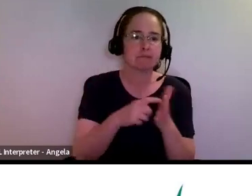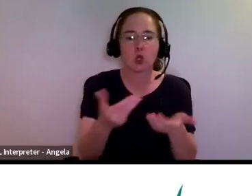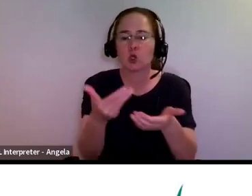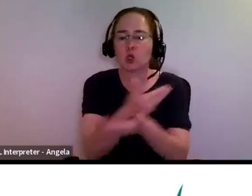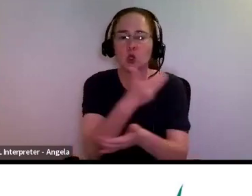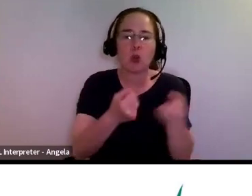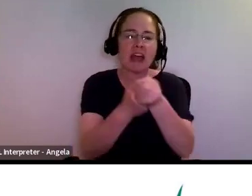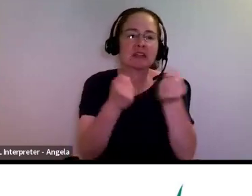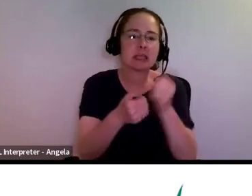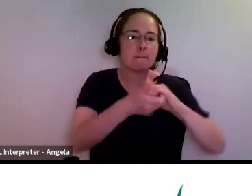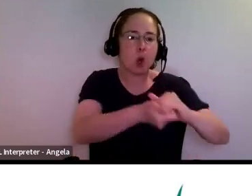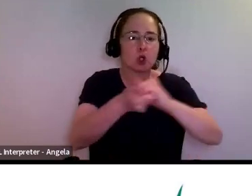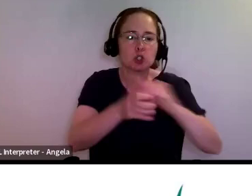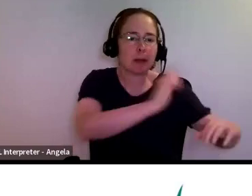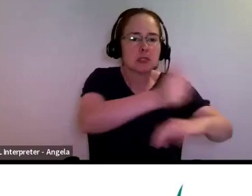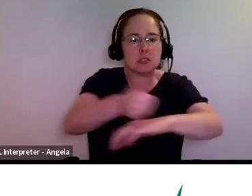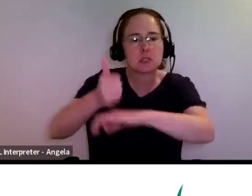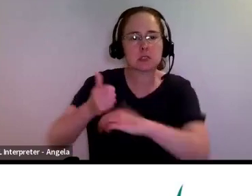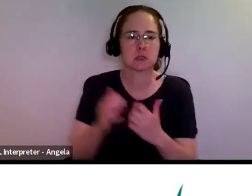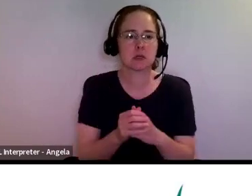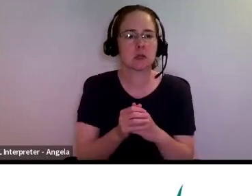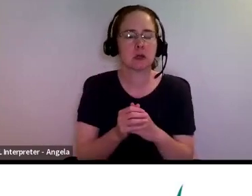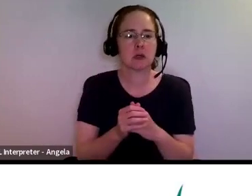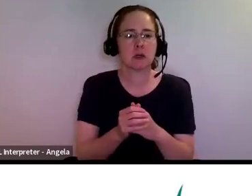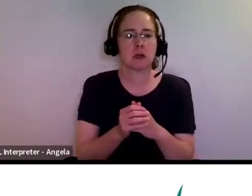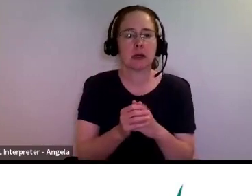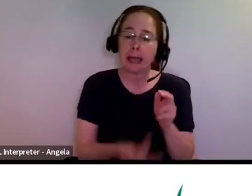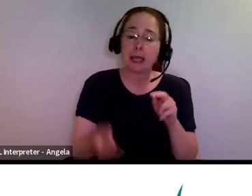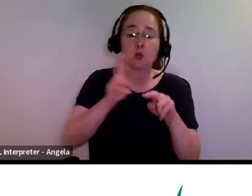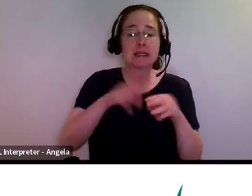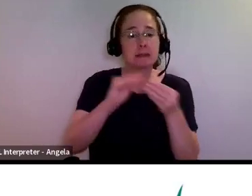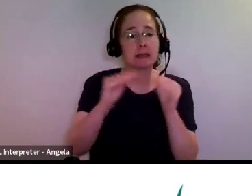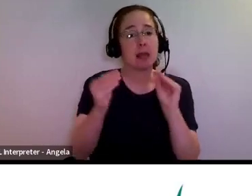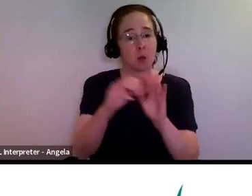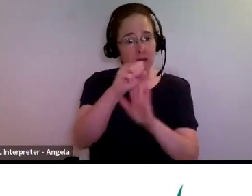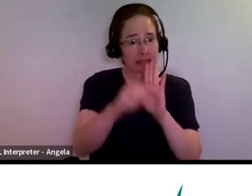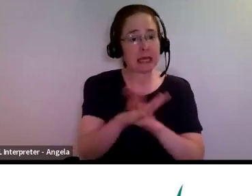partnerships, an increased number of state and local